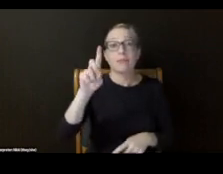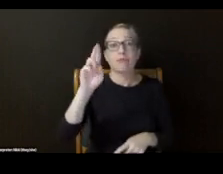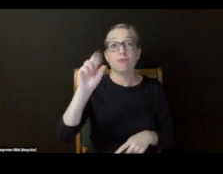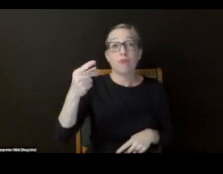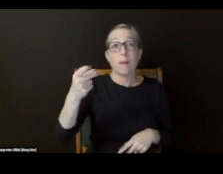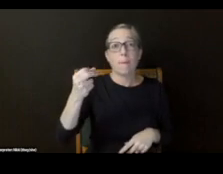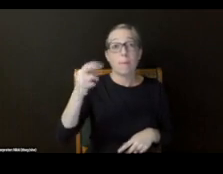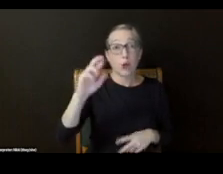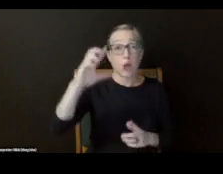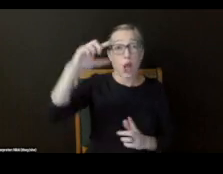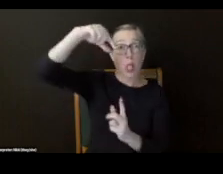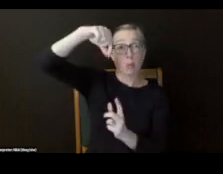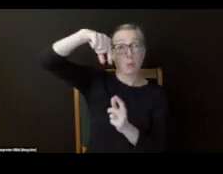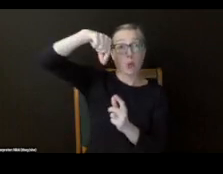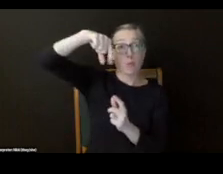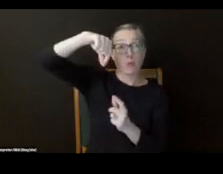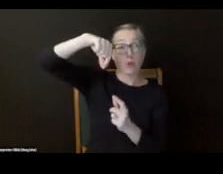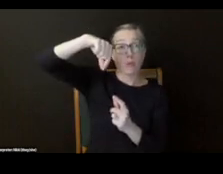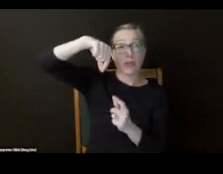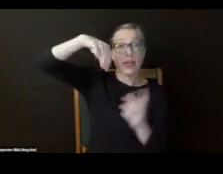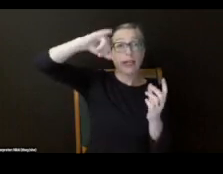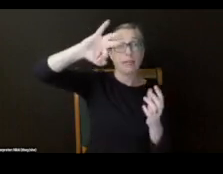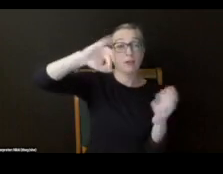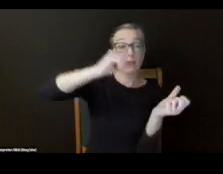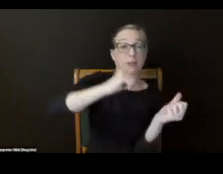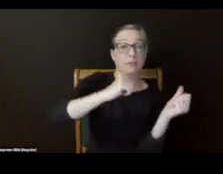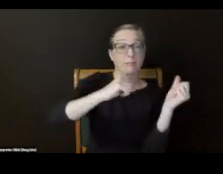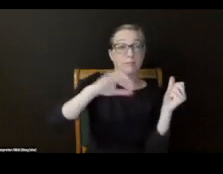she will not have milk come out of her nose.